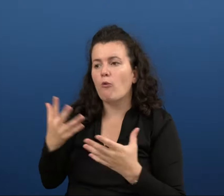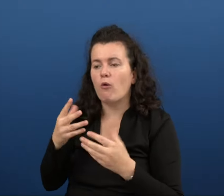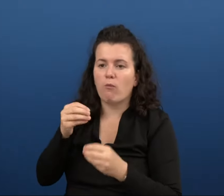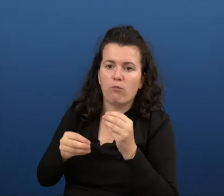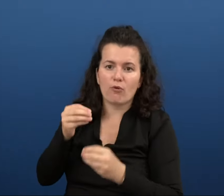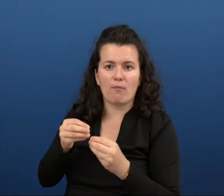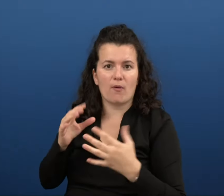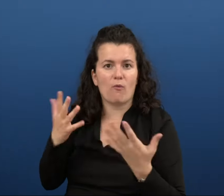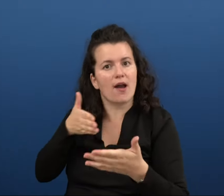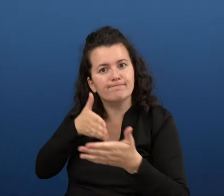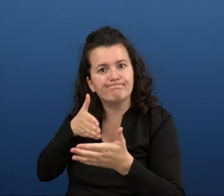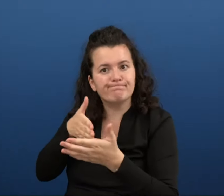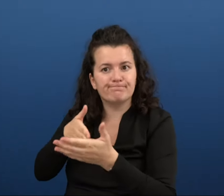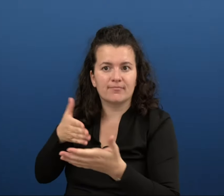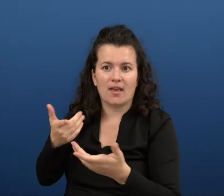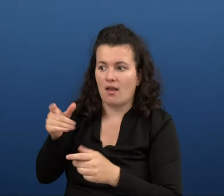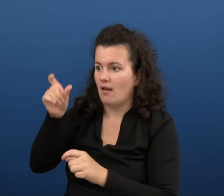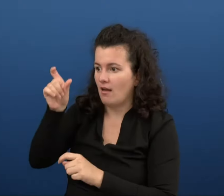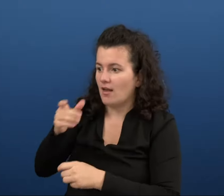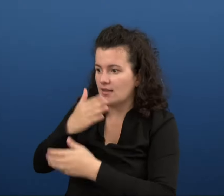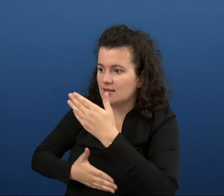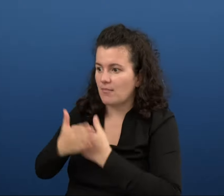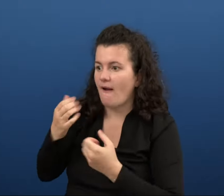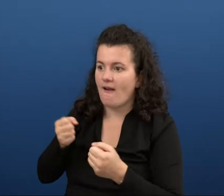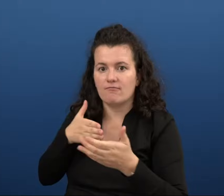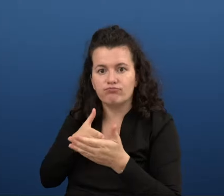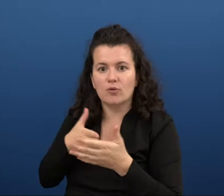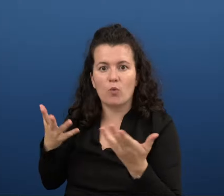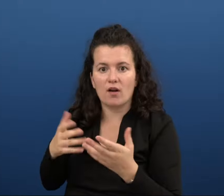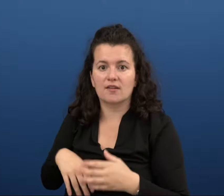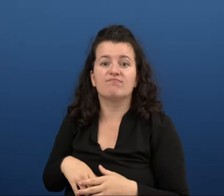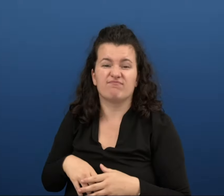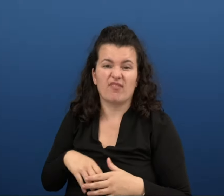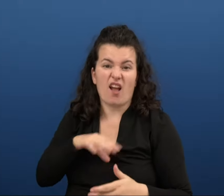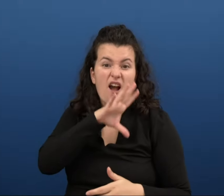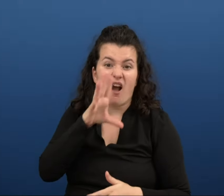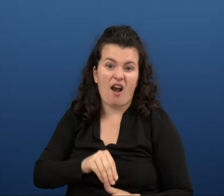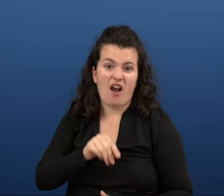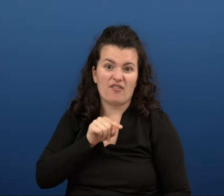16:28:02 that Walker's disability have faced coming from Africa. This is the beginning